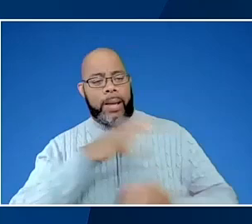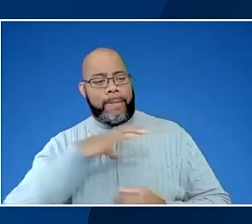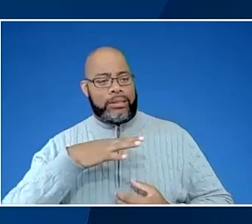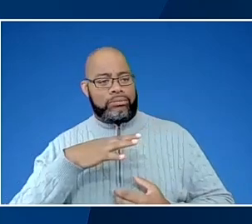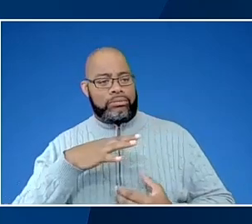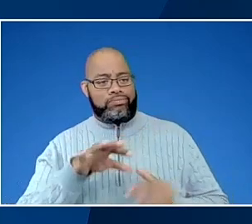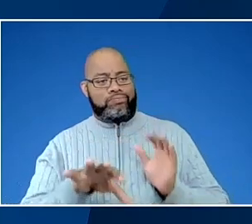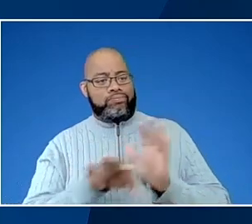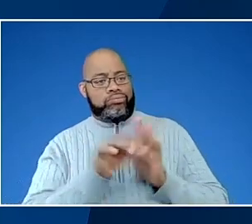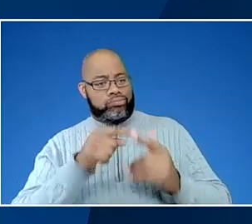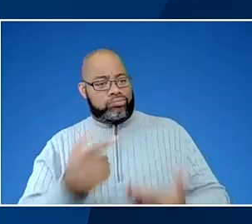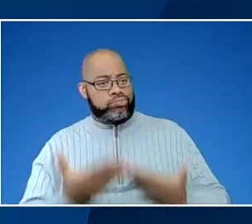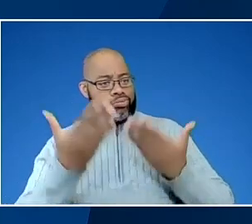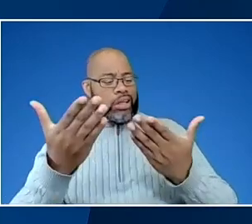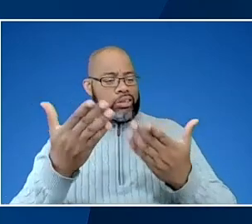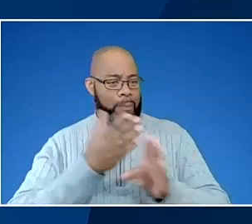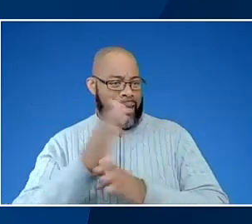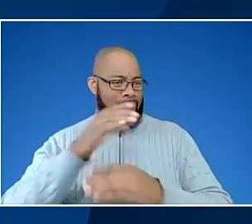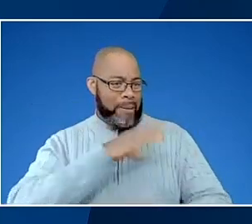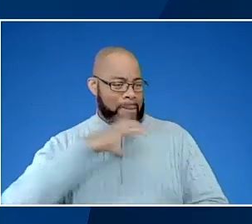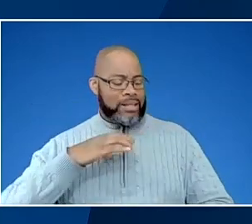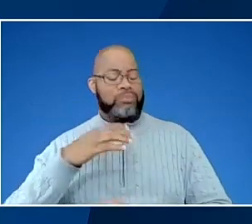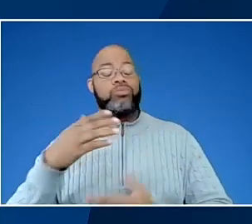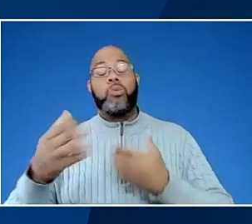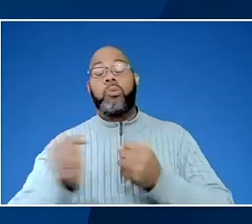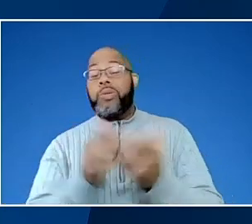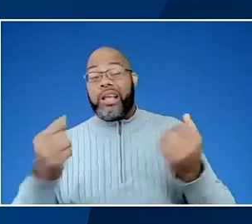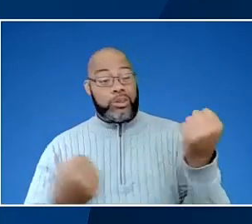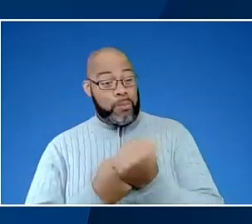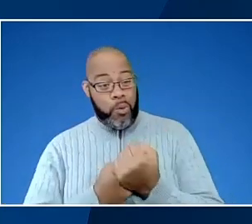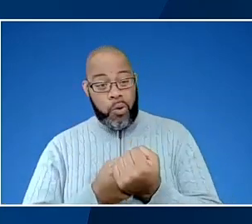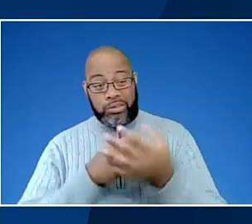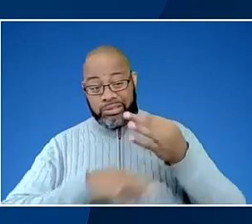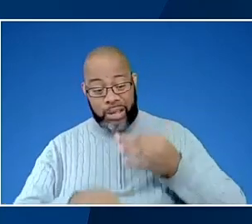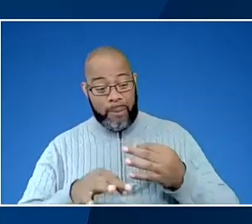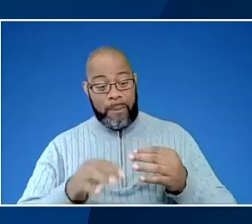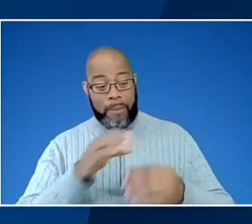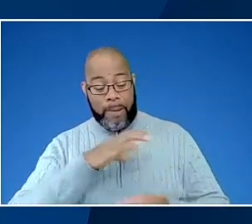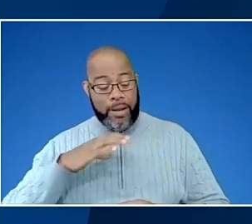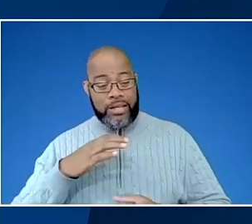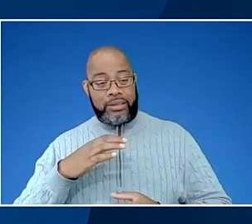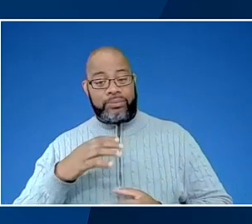the main committee as well. So even without support of the subcommittee, the Department- even without support from the